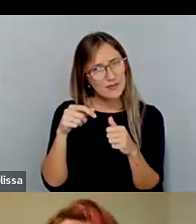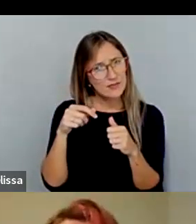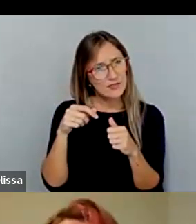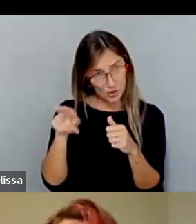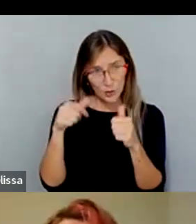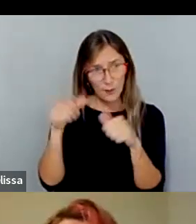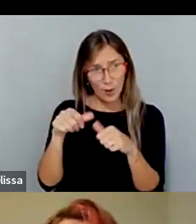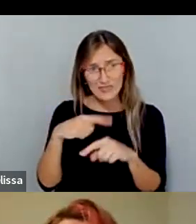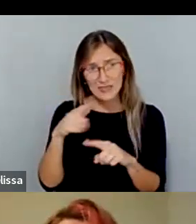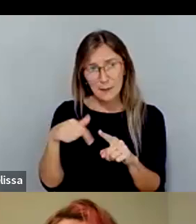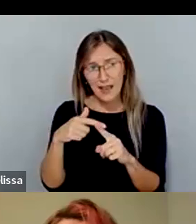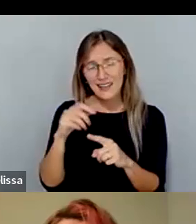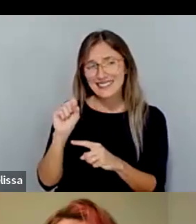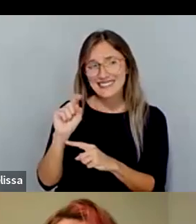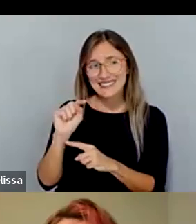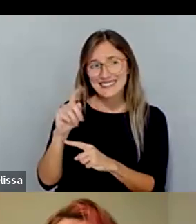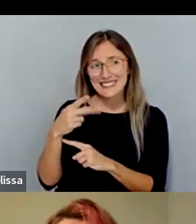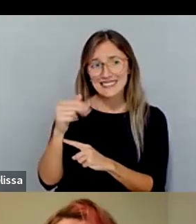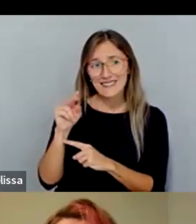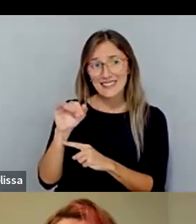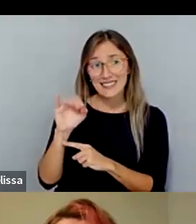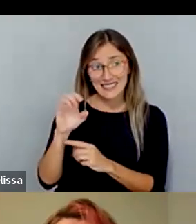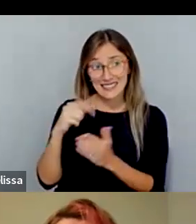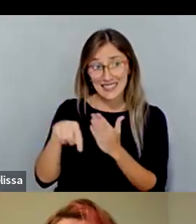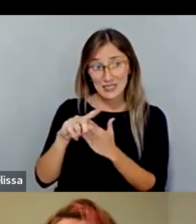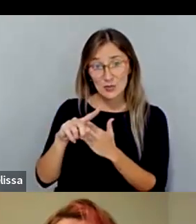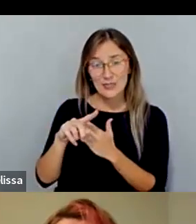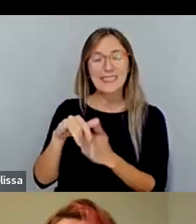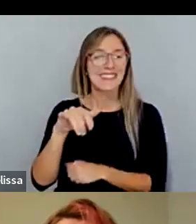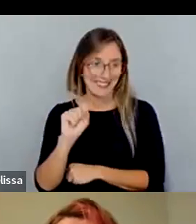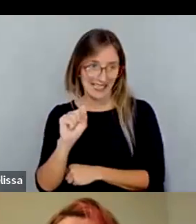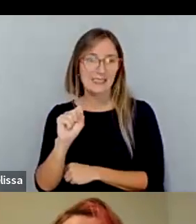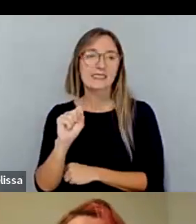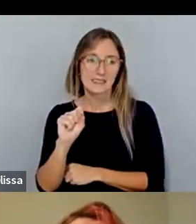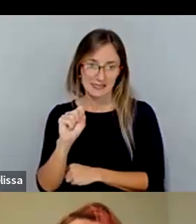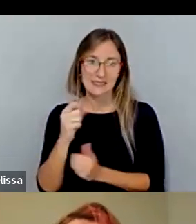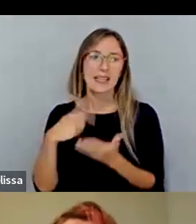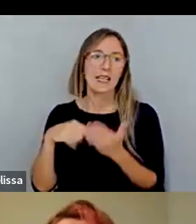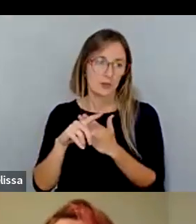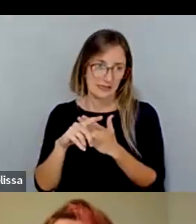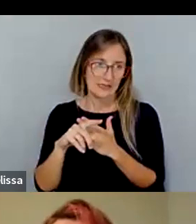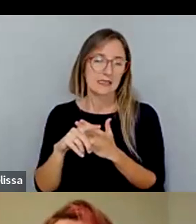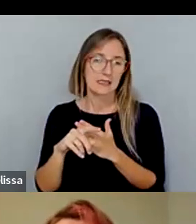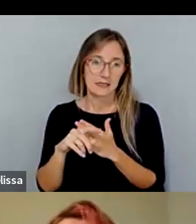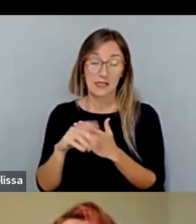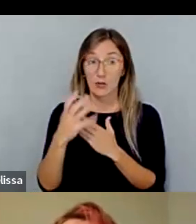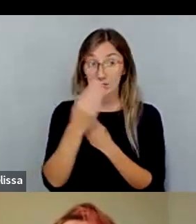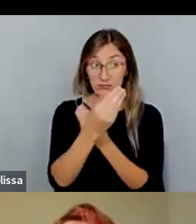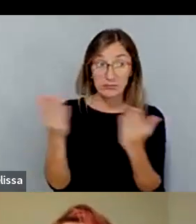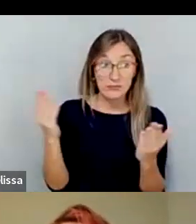what you want to accomplish.